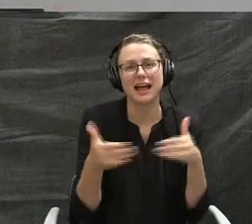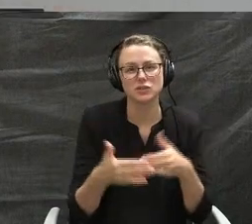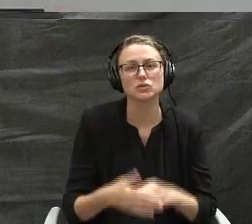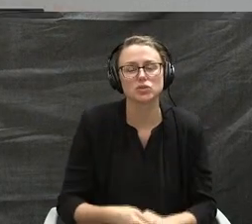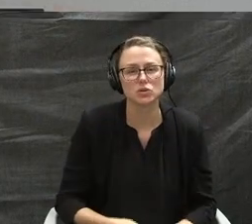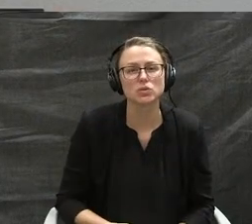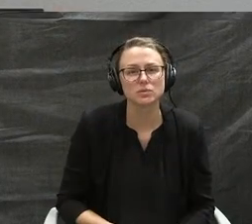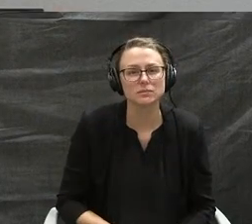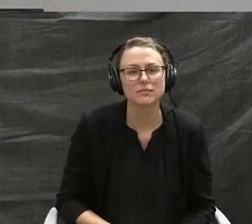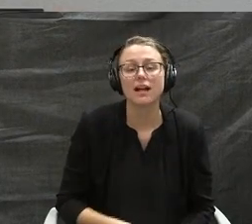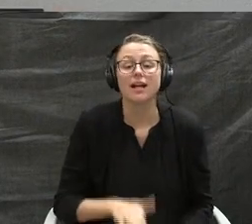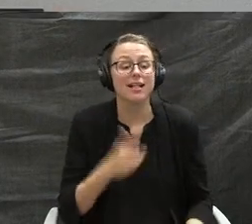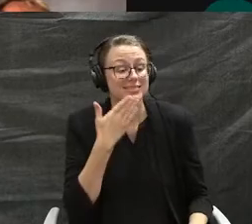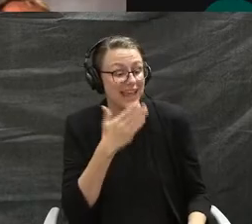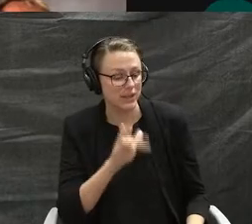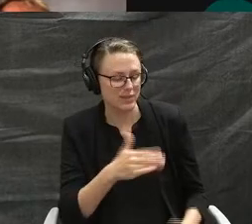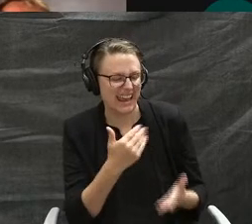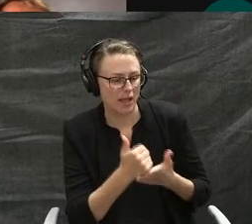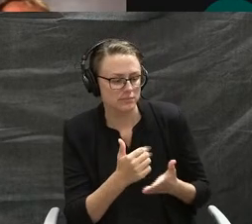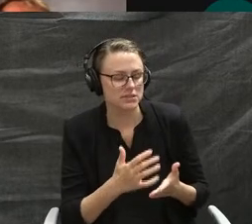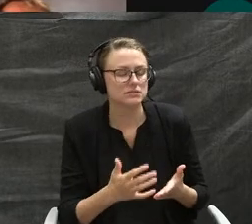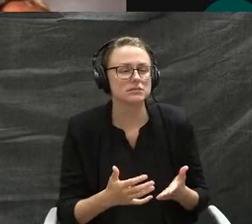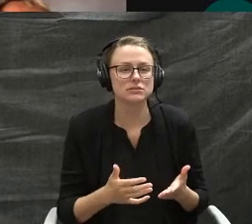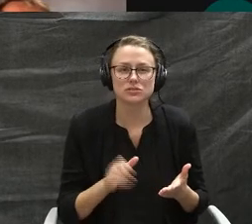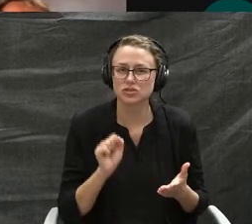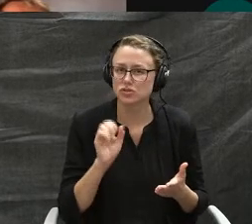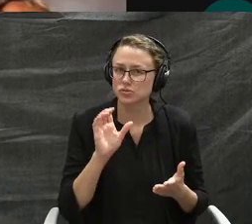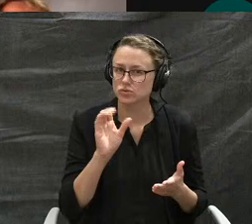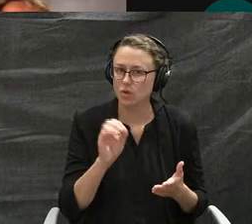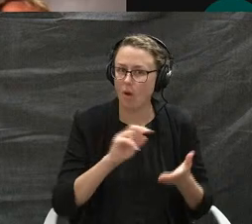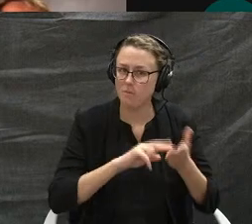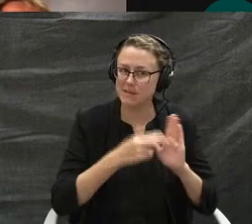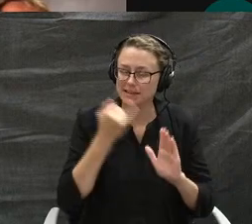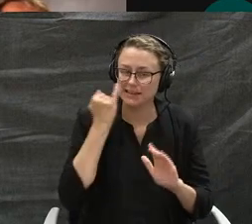Thank you, that's helpful. Is it safe to say then if if a student